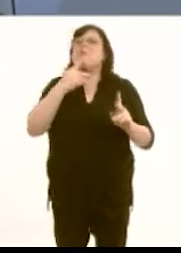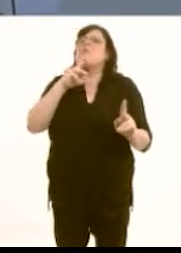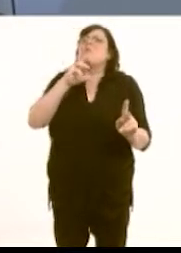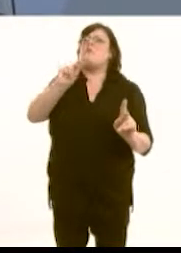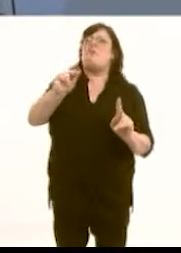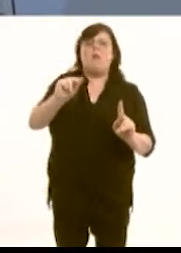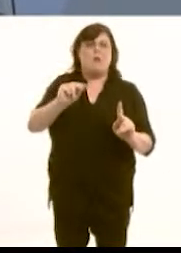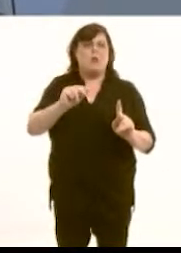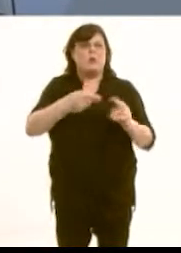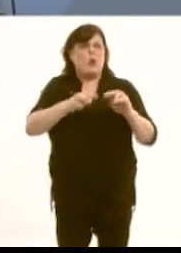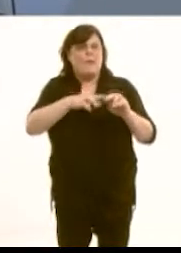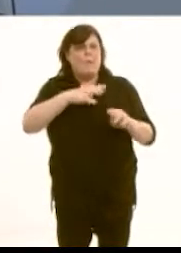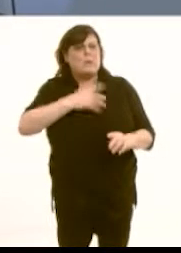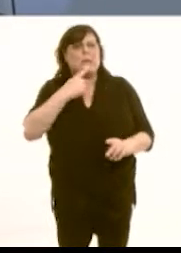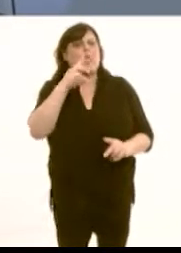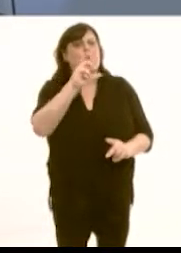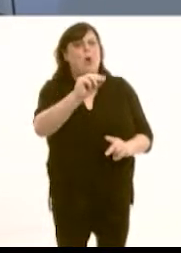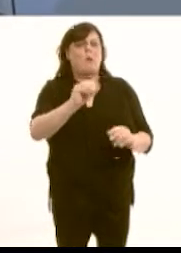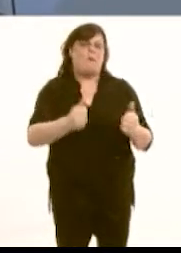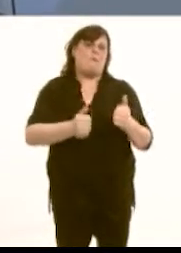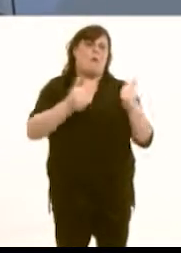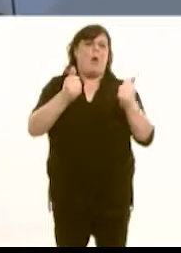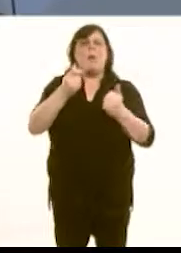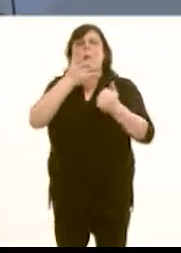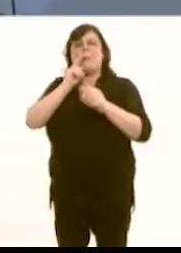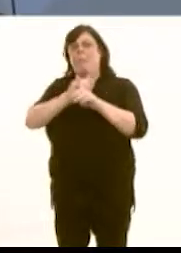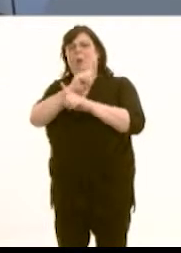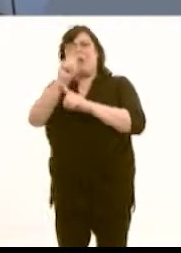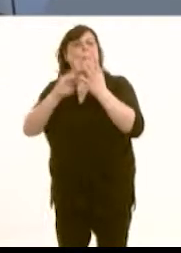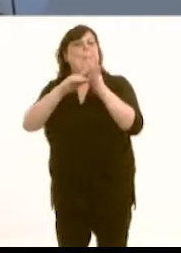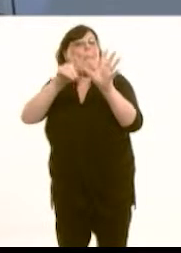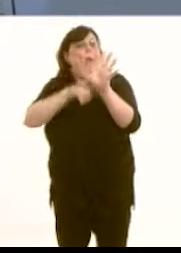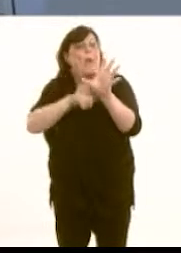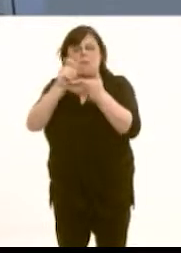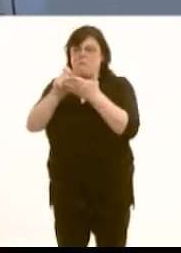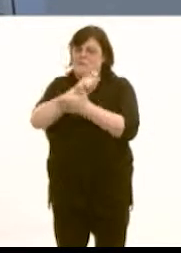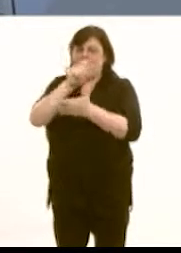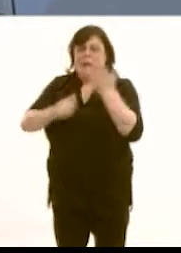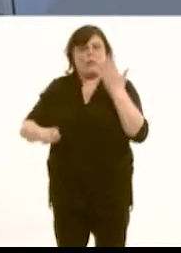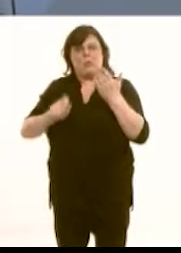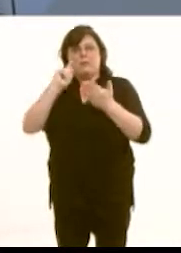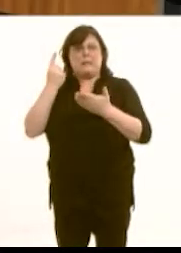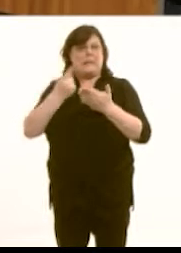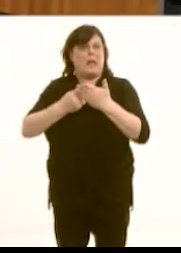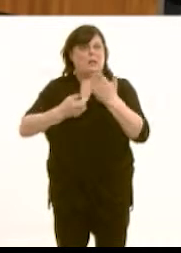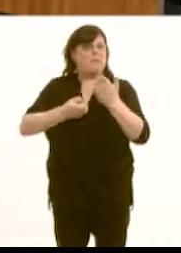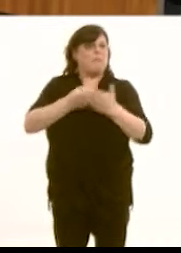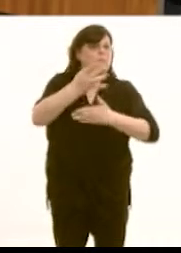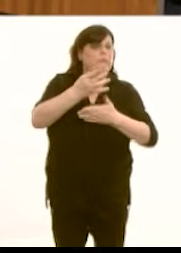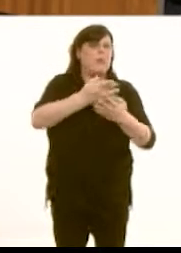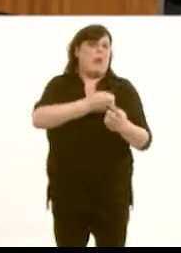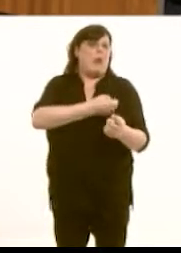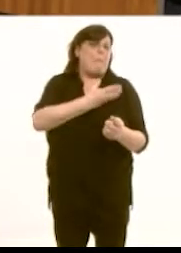So, if itís a ënoí from you, the electorate can make up their mind in the current election campaign that will come on 5 May. Andrew R.T.